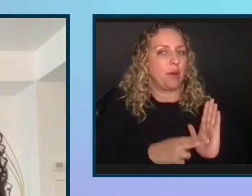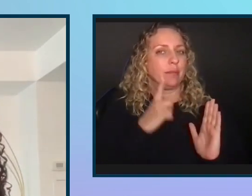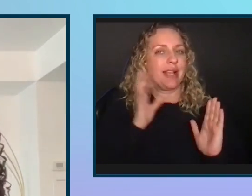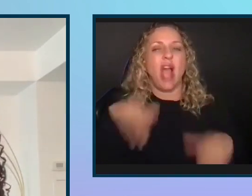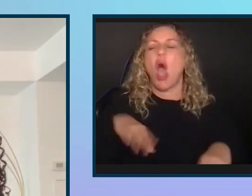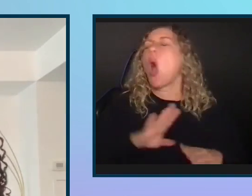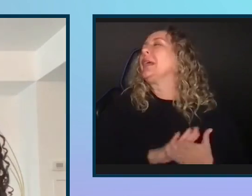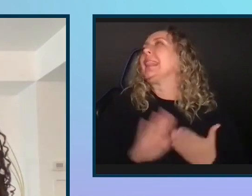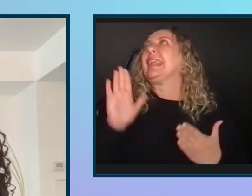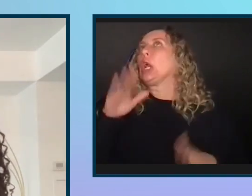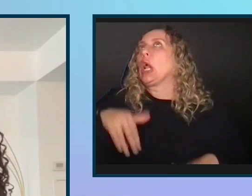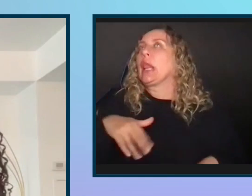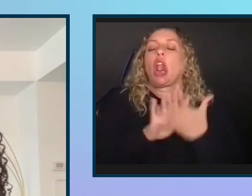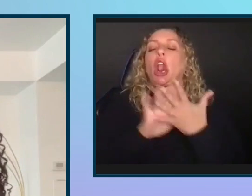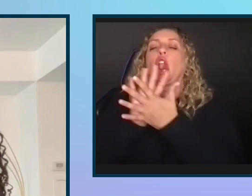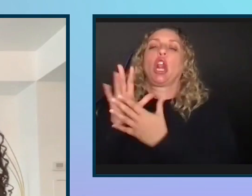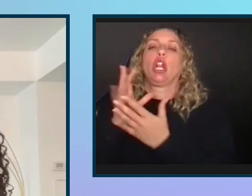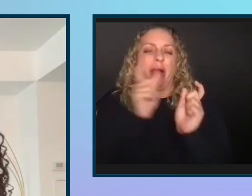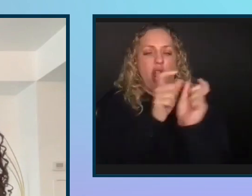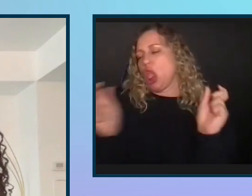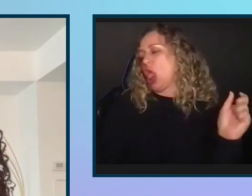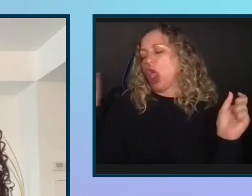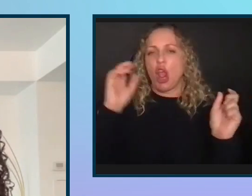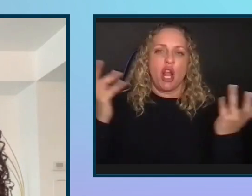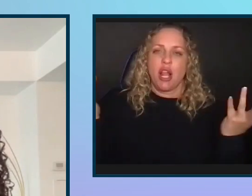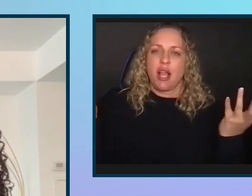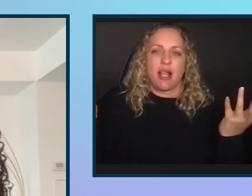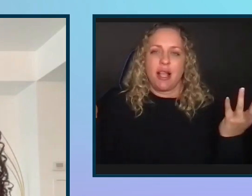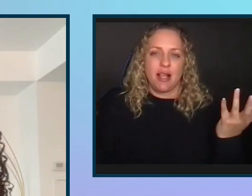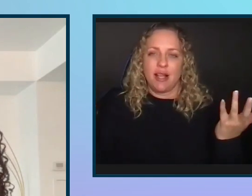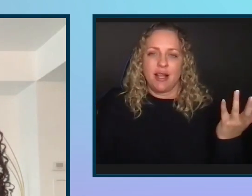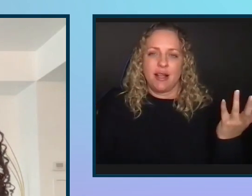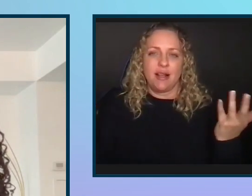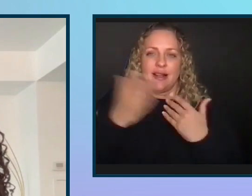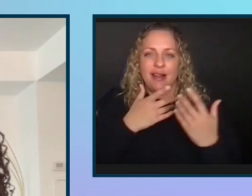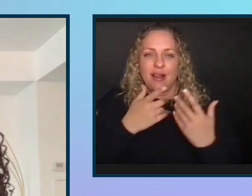it's less cover cluttered even when you bring up those accessibility issues. So you get a little resistance